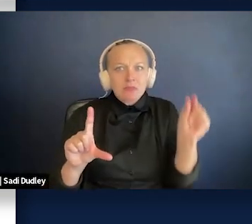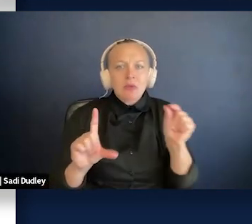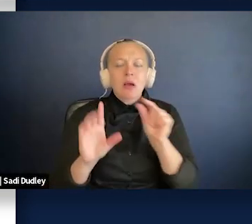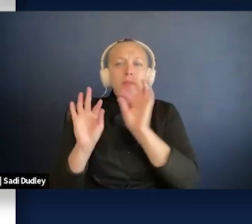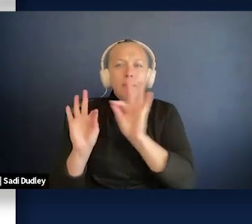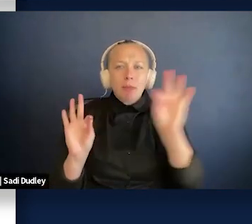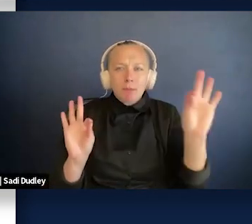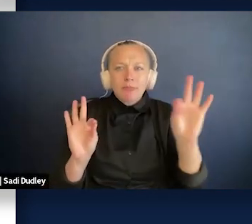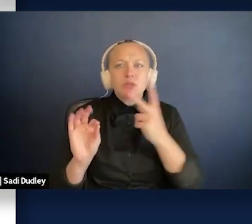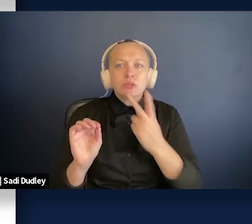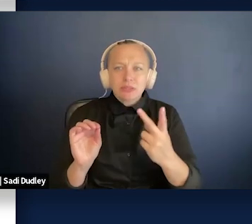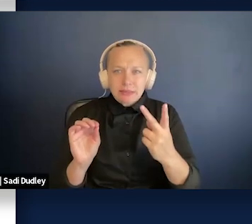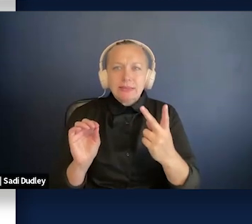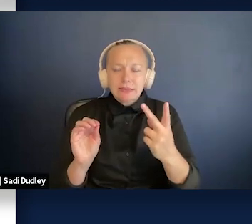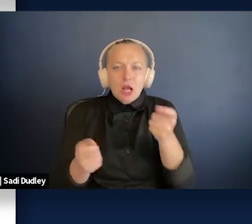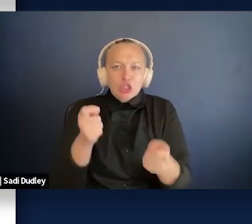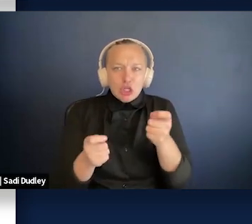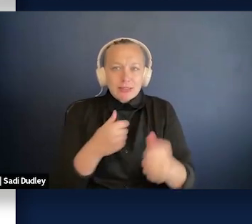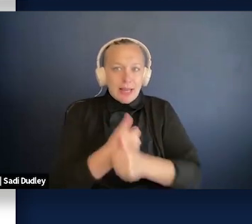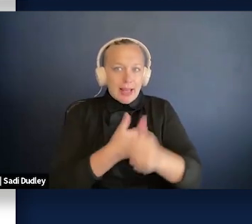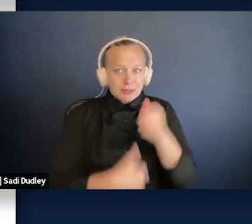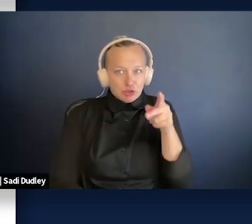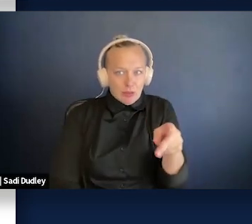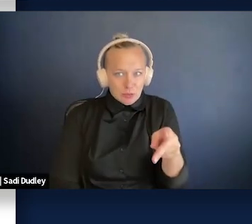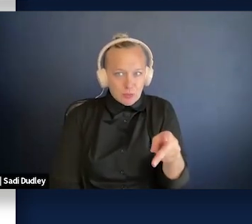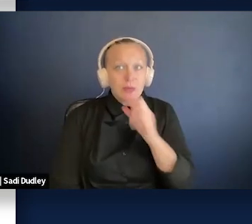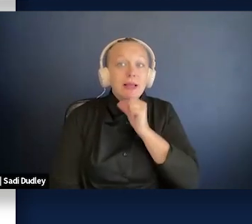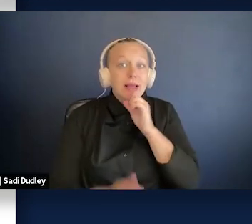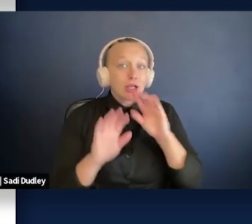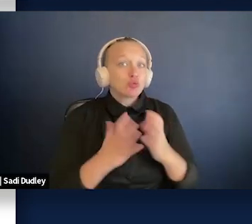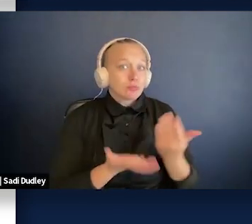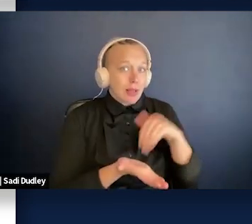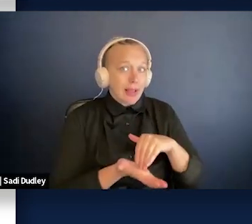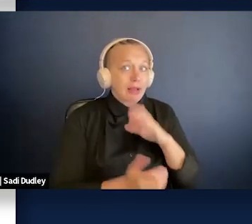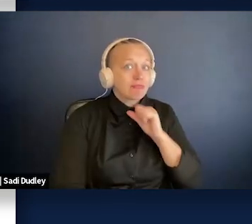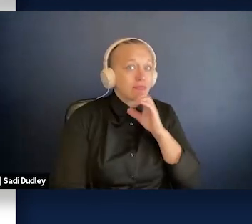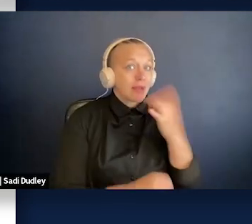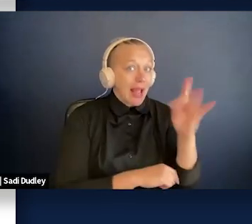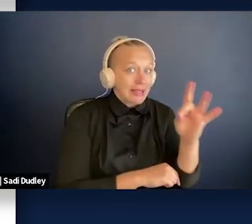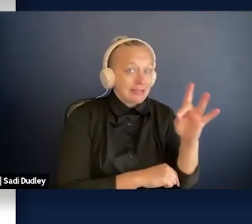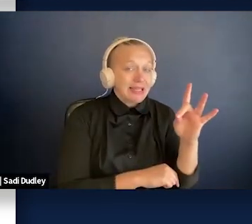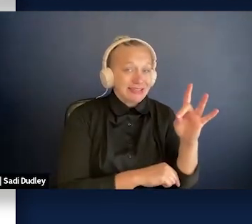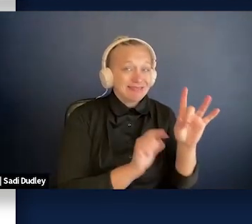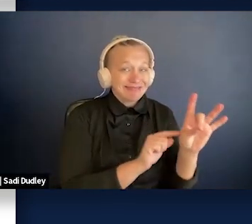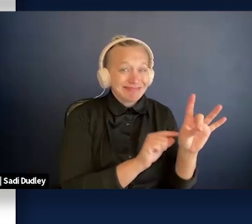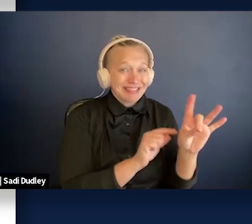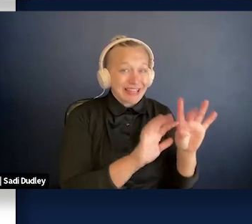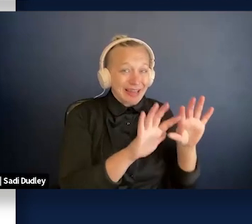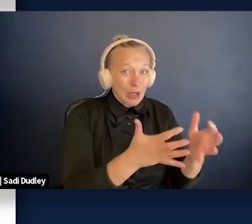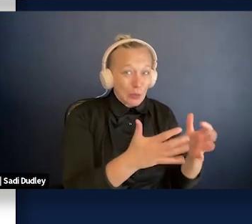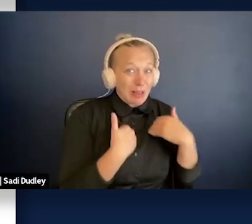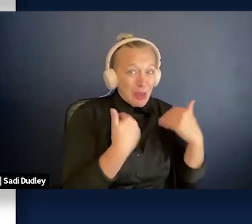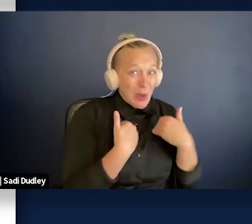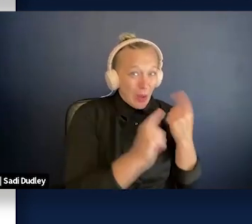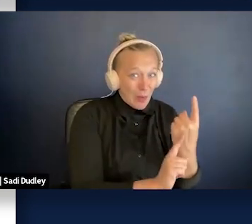And the age groups here, the 18. to 74-year-old age groups for CP is being compared to the 65 to 74 year old.